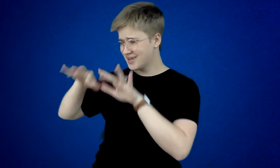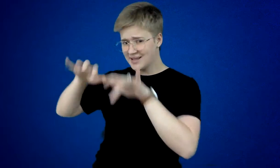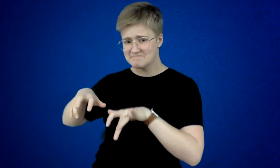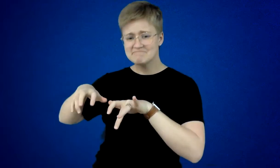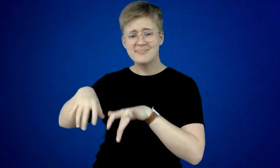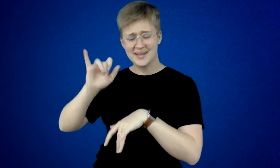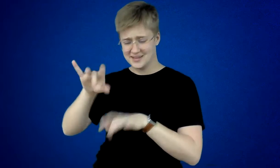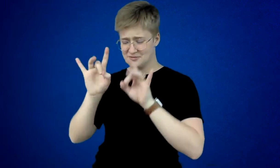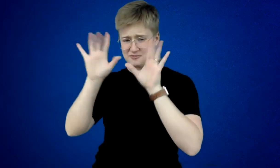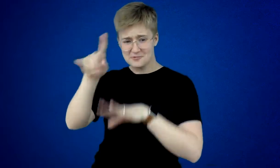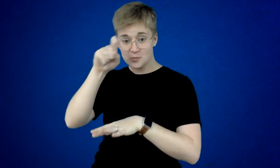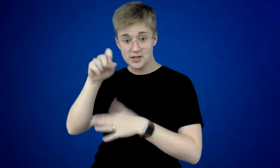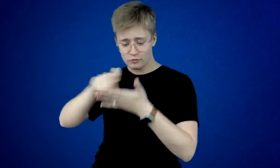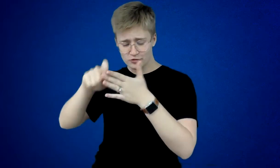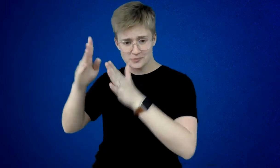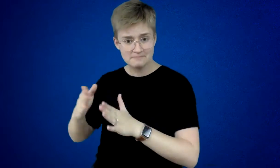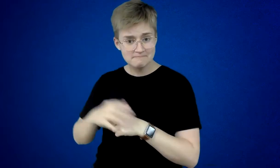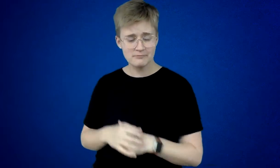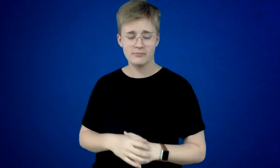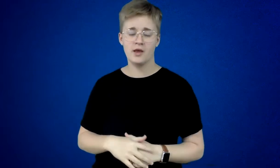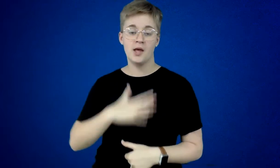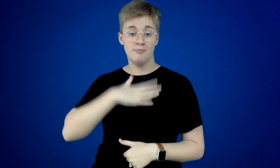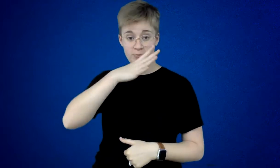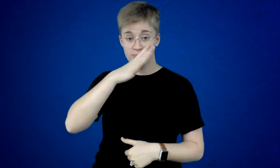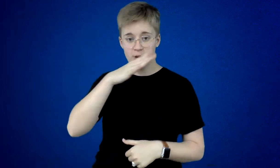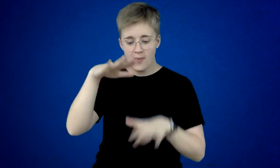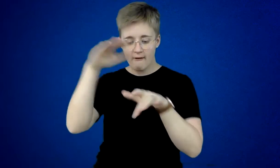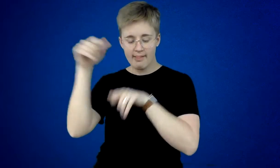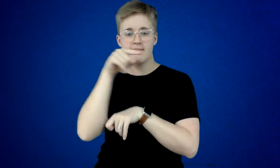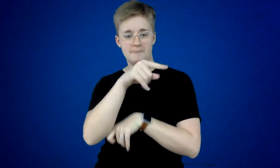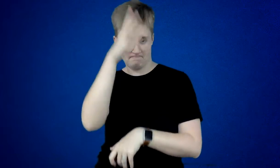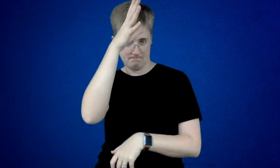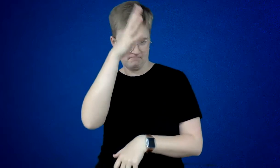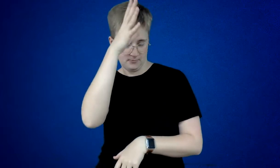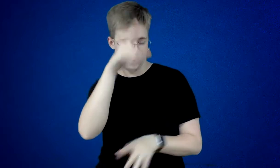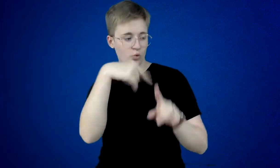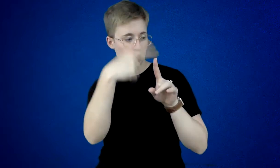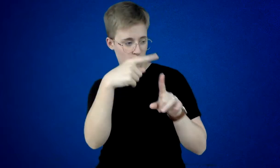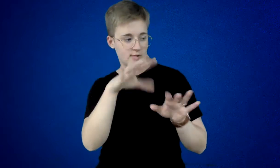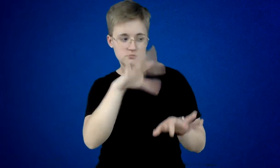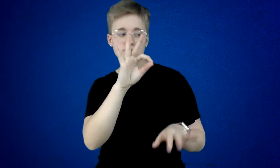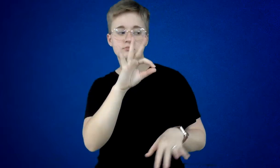not to be able to do. And my mother left him when she found out. He’s coming down here to get me.